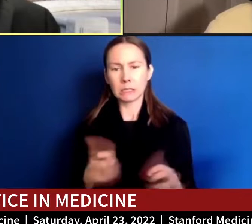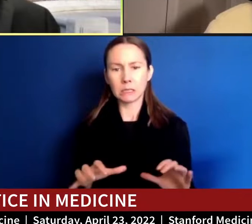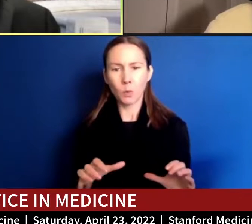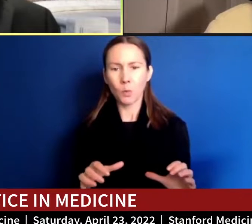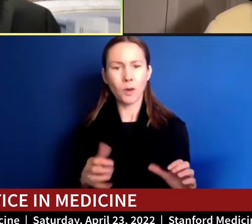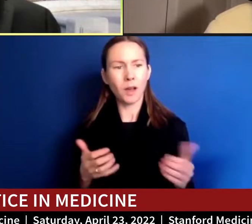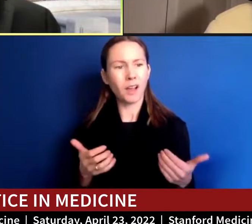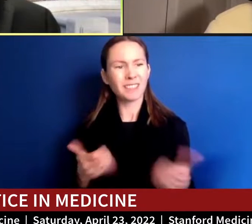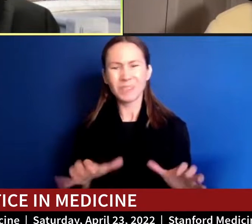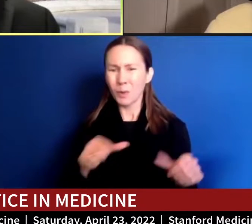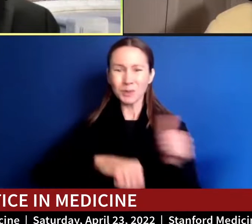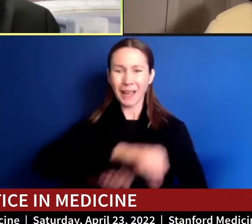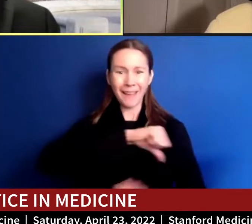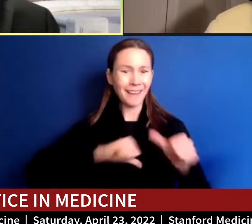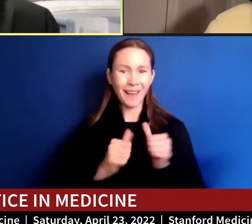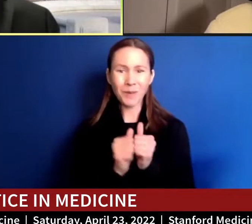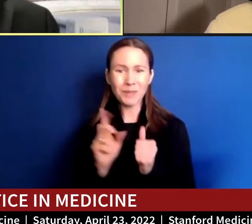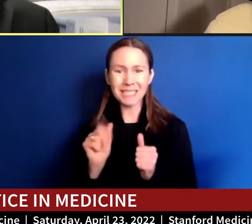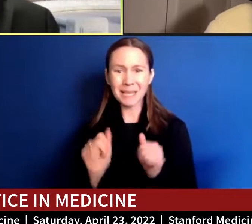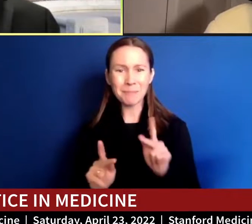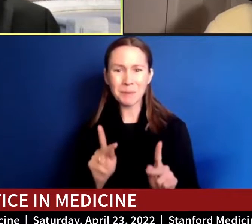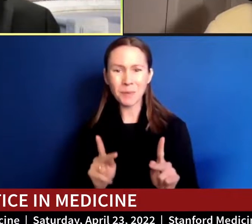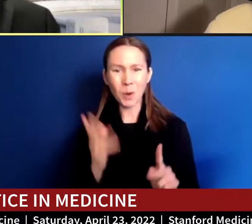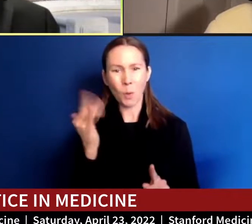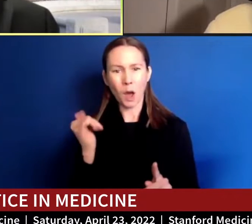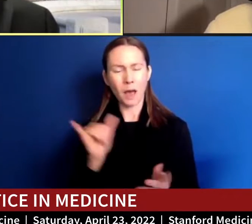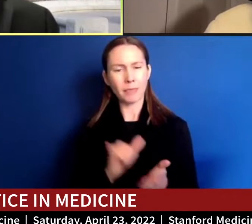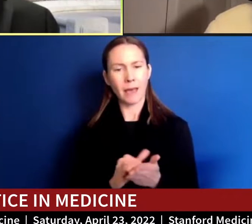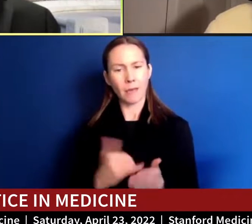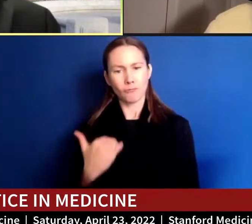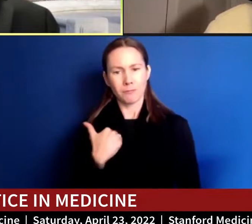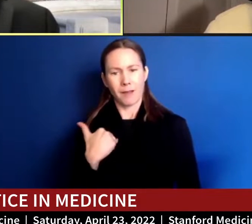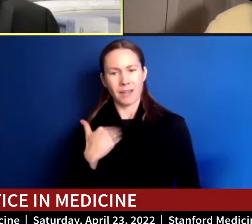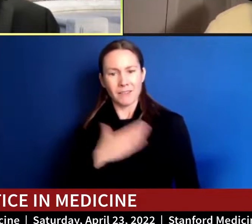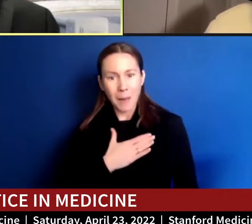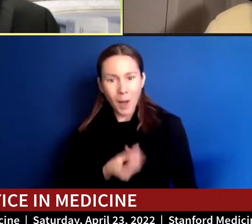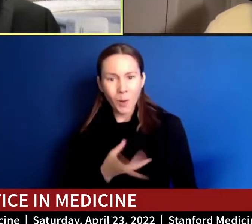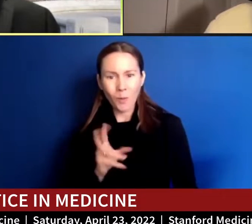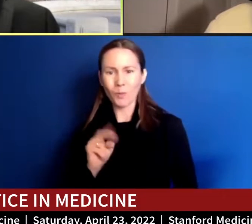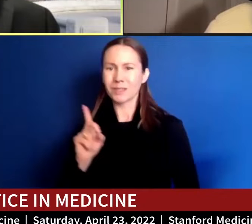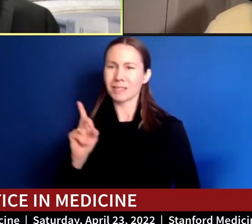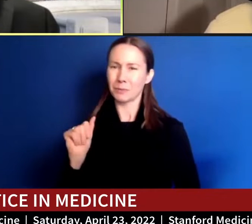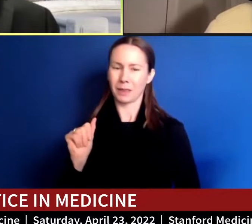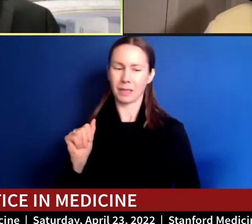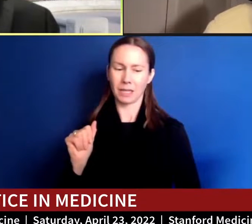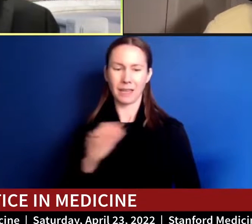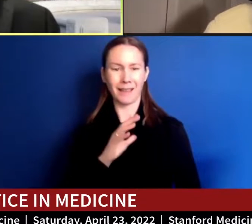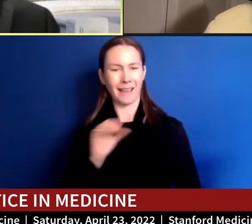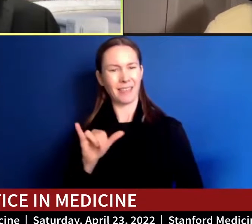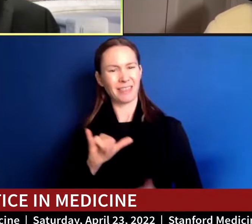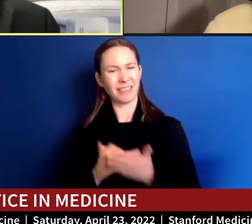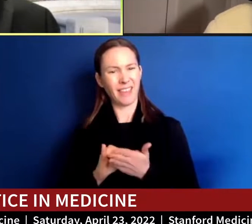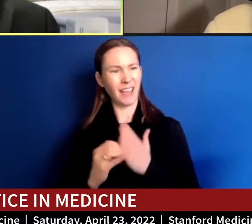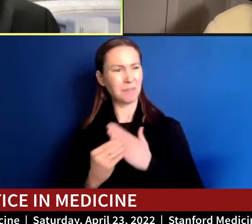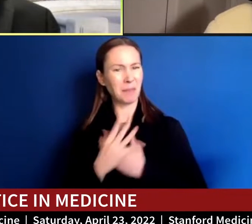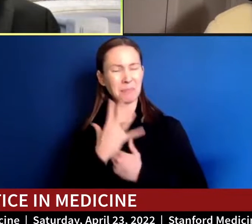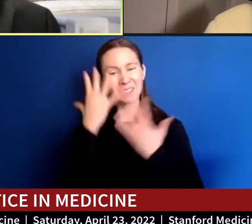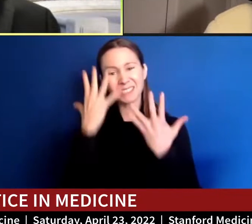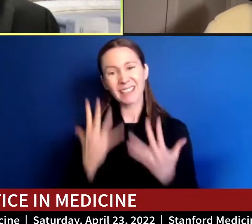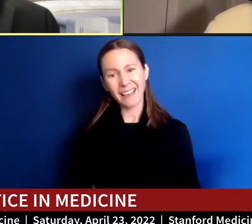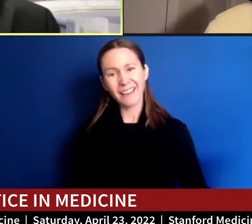with disabled people, because it reminded me of my own disability and made me sad and, you know,